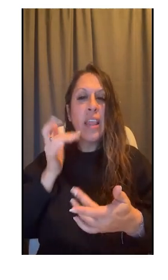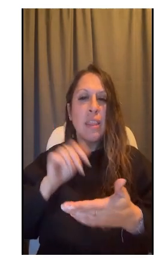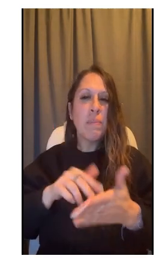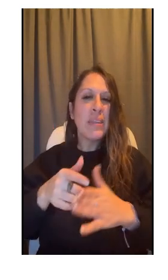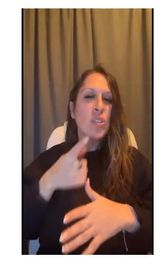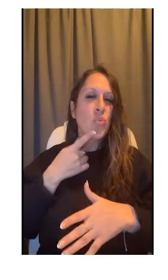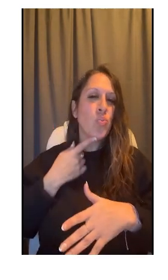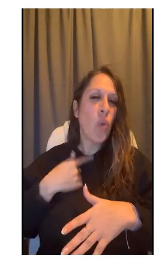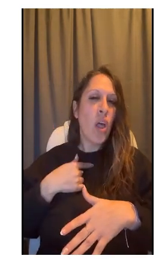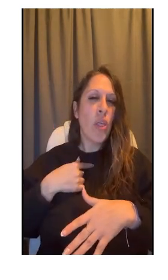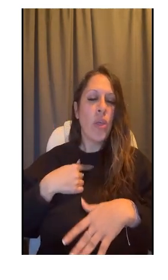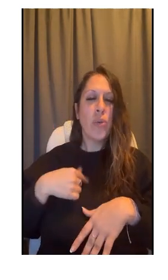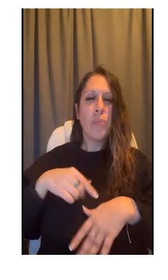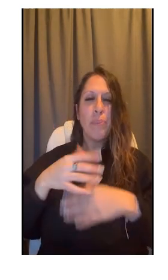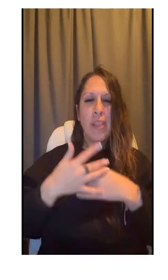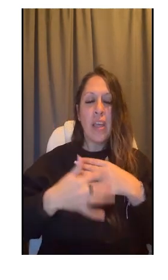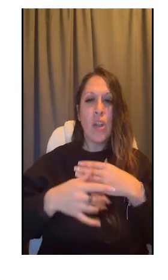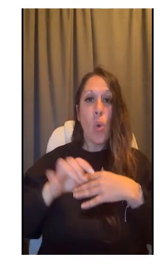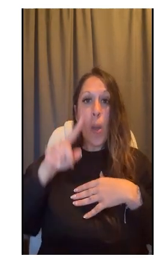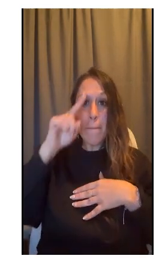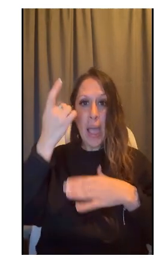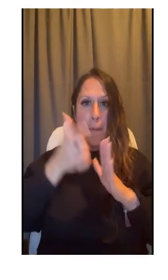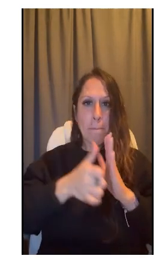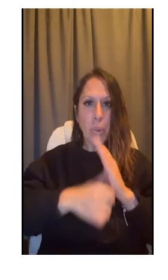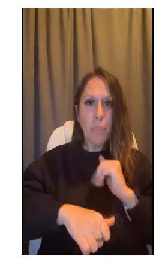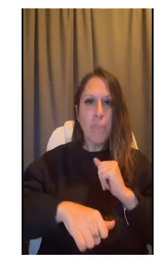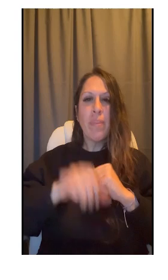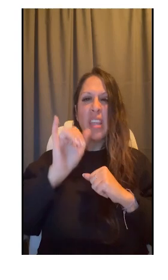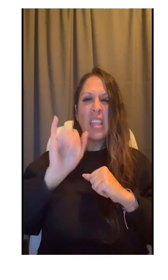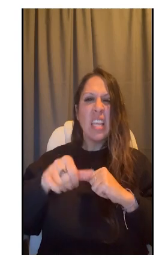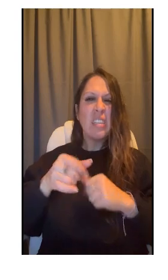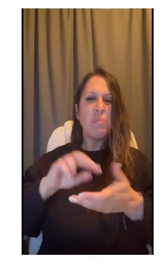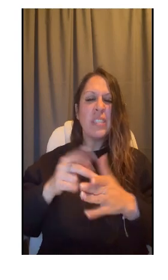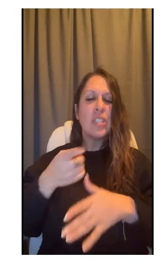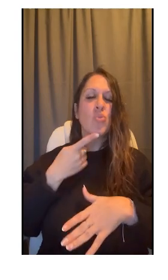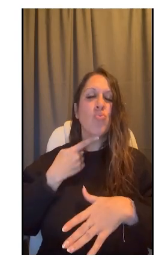that they swallowed or pass a black stool, which is again, blood that they swallowed and digested.